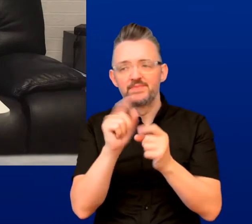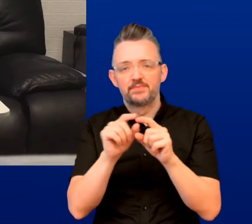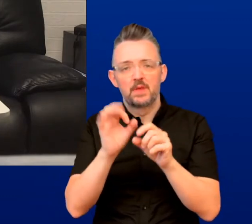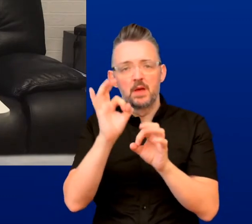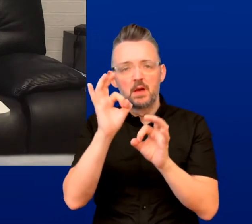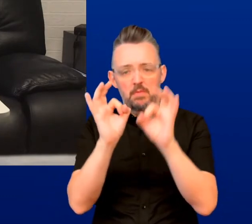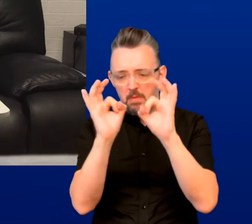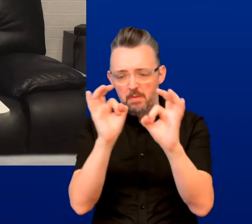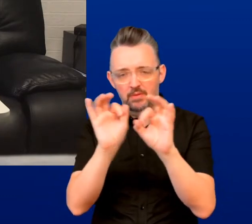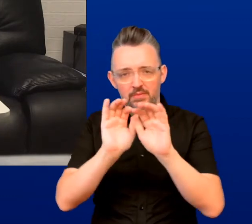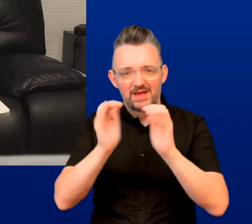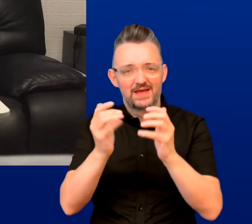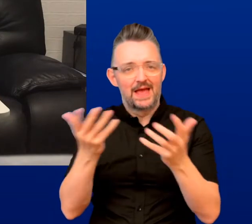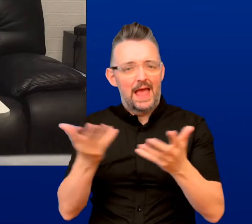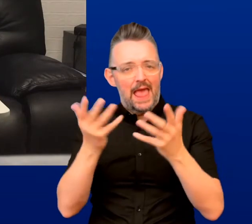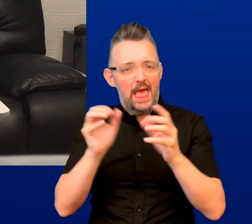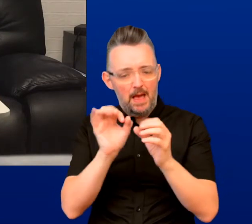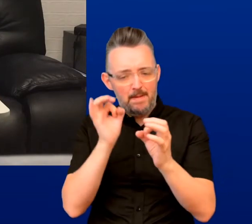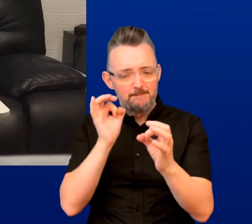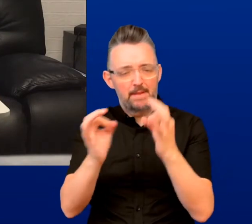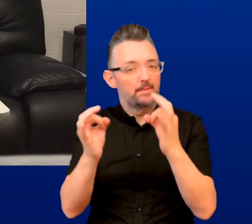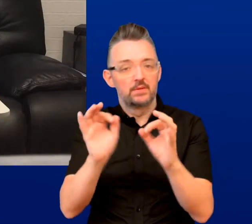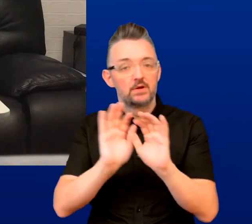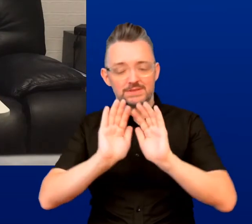It's quite smoothly adhered to the outer edges of the bowl